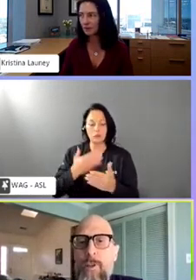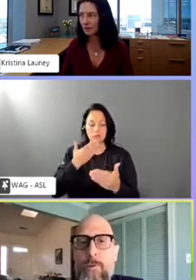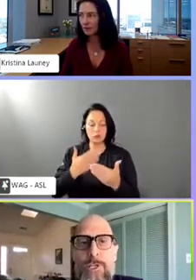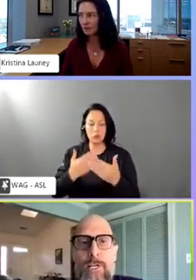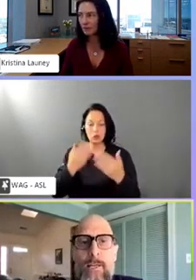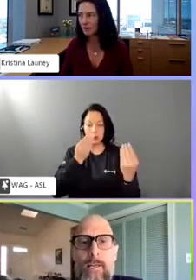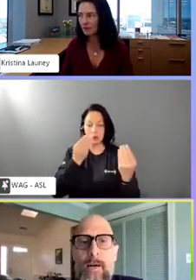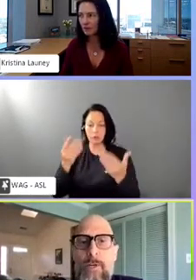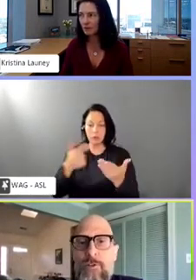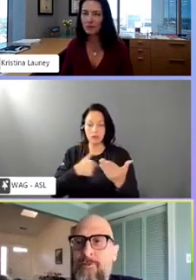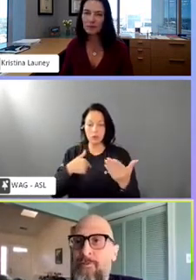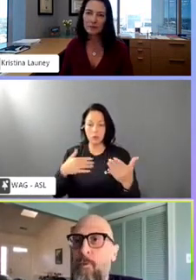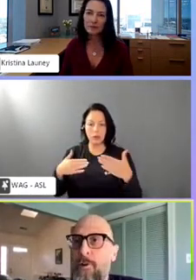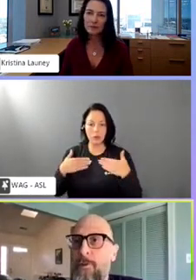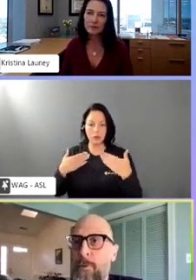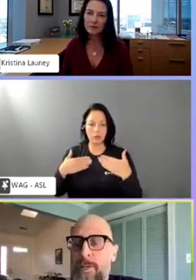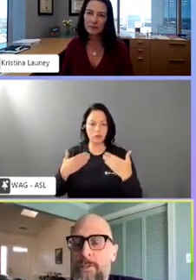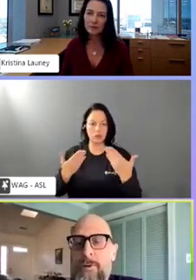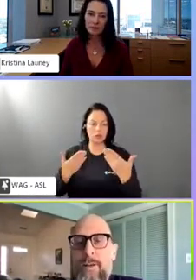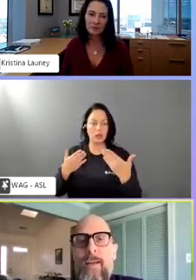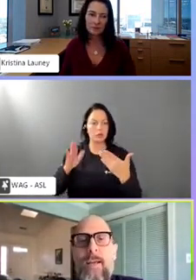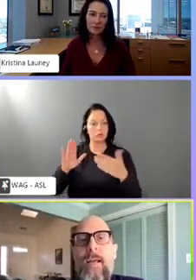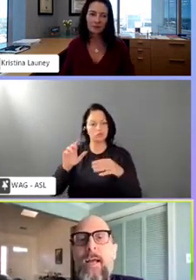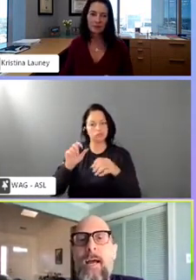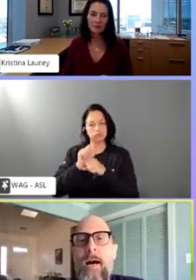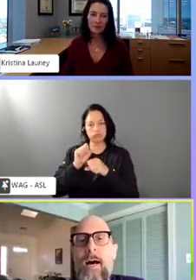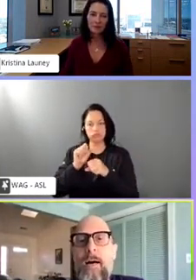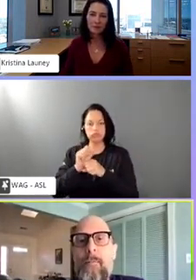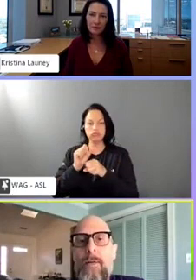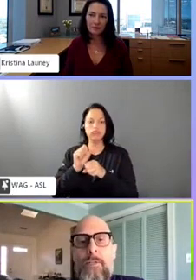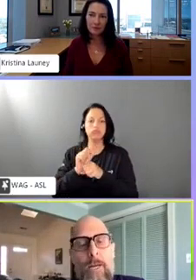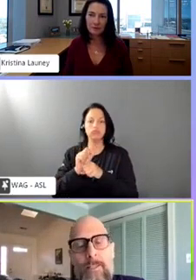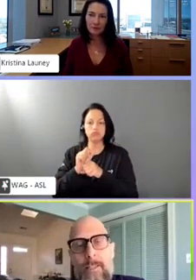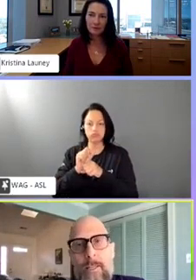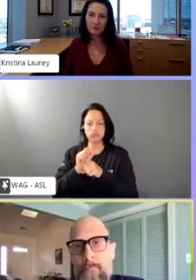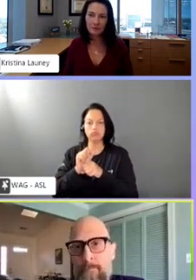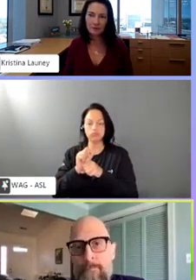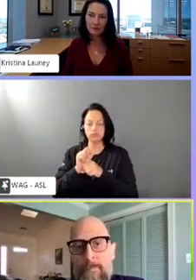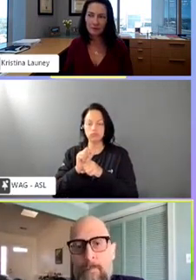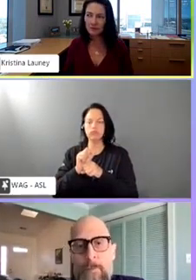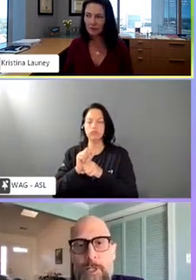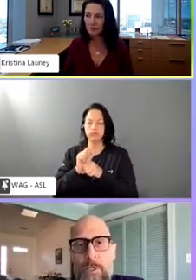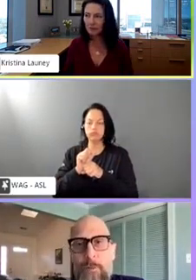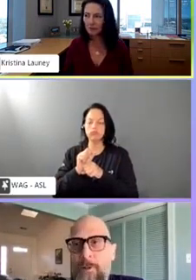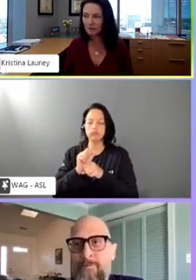[PHIL] It's all right. Thank you, Kristina Launey.